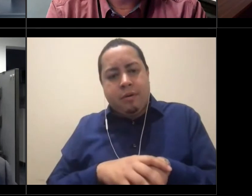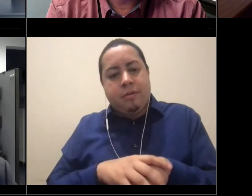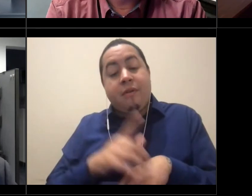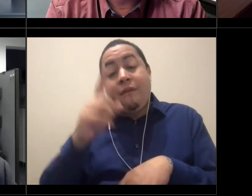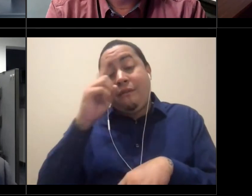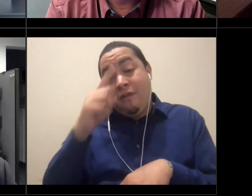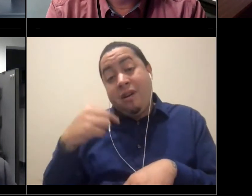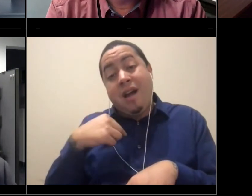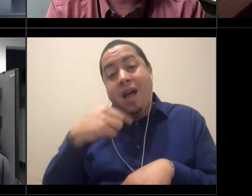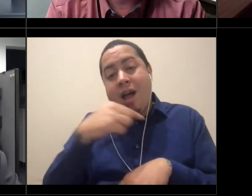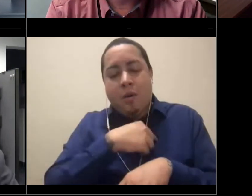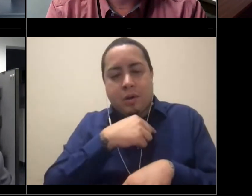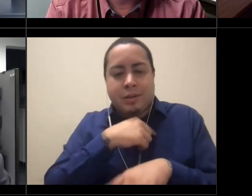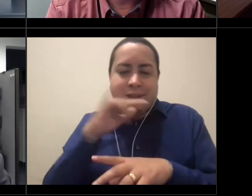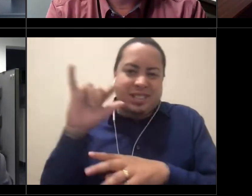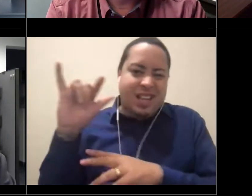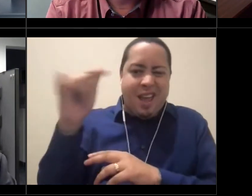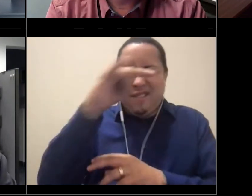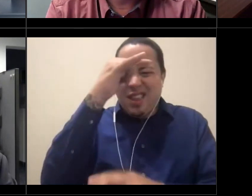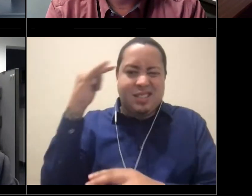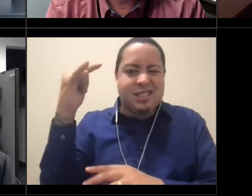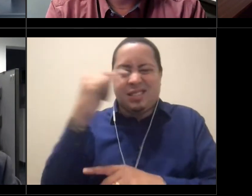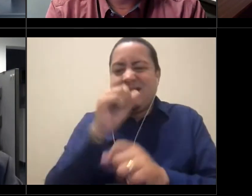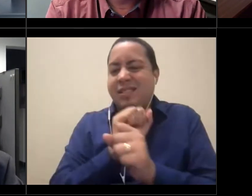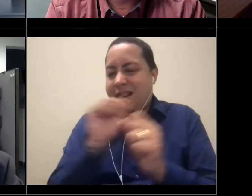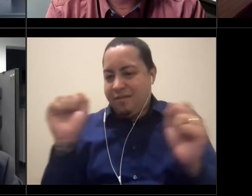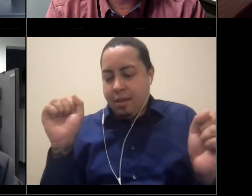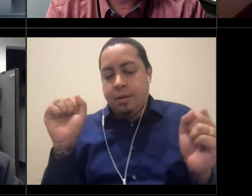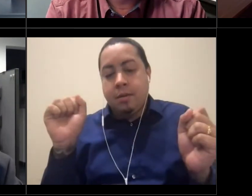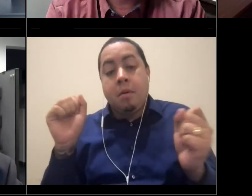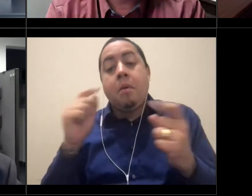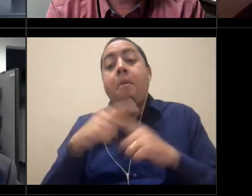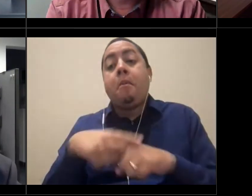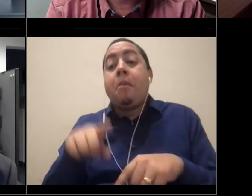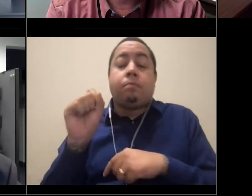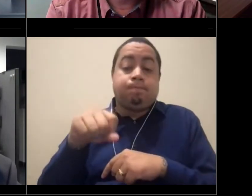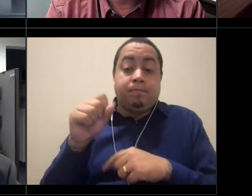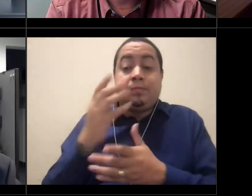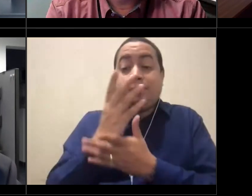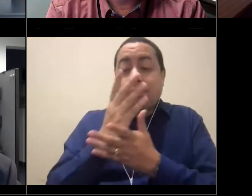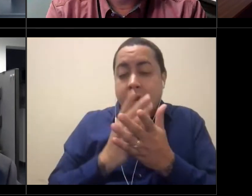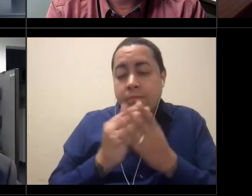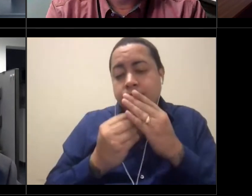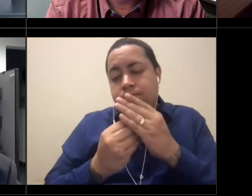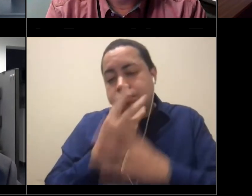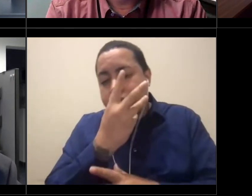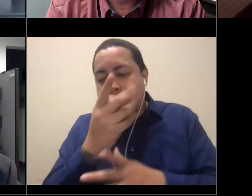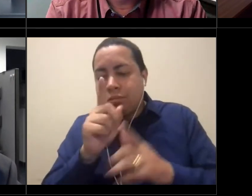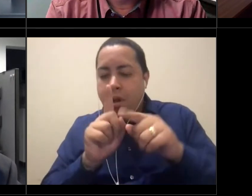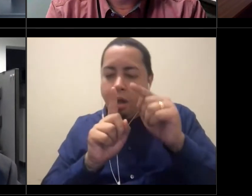But yes, some eruptions can be so explosive and reach so high in the atmosphere